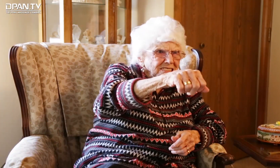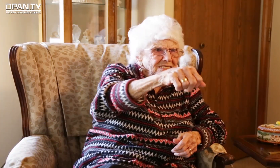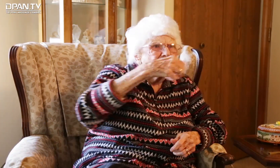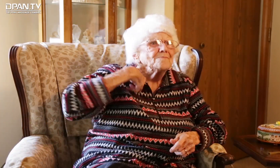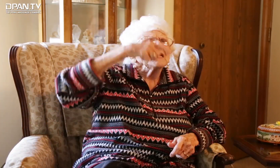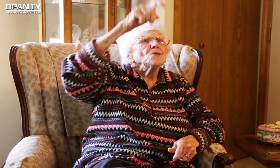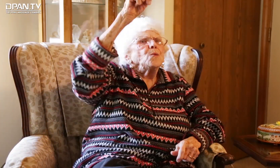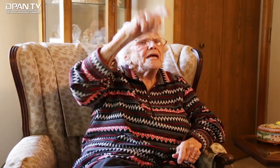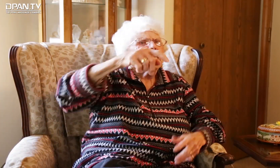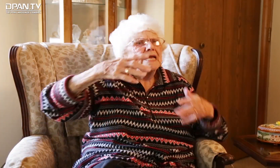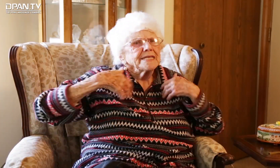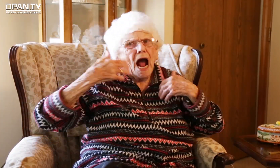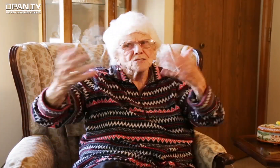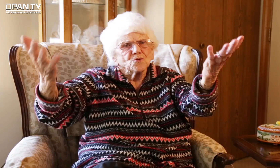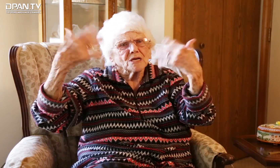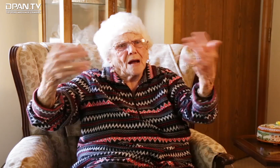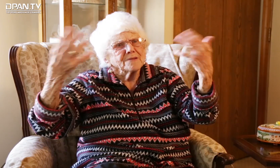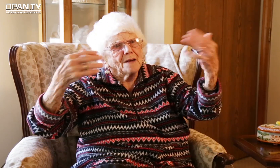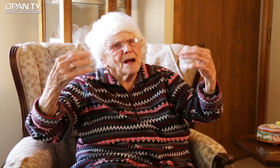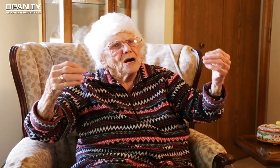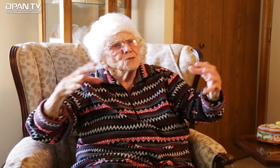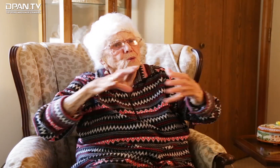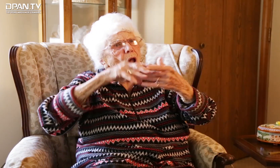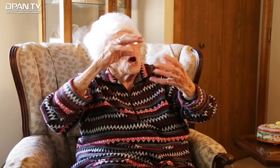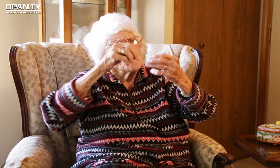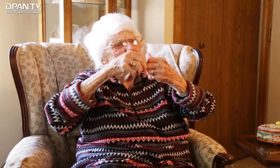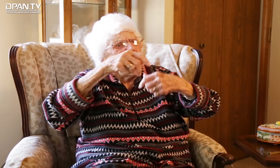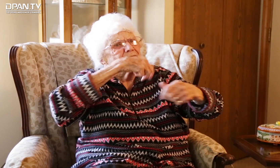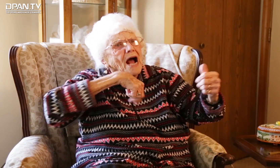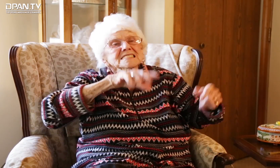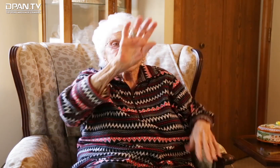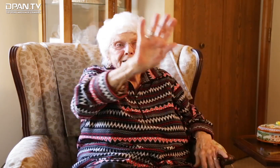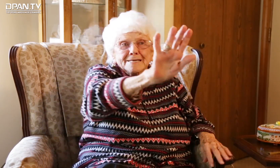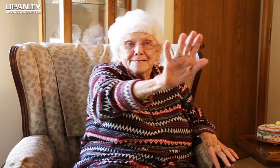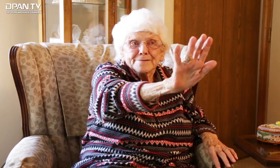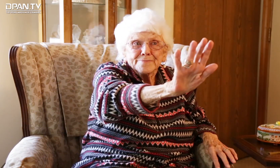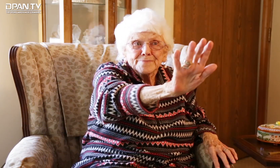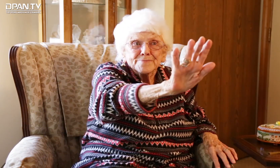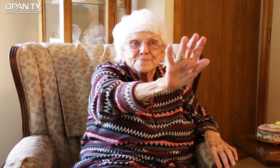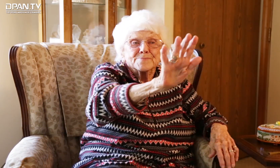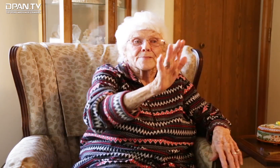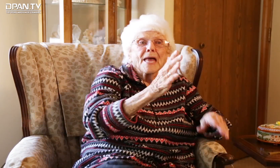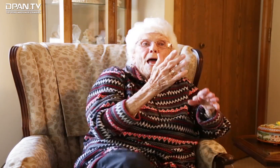YES, we need the younger people to come in and learn with us.